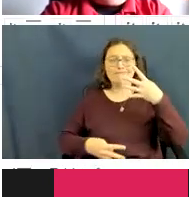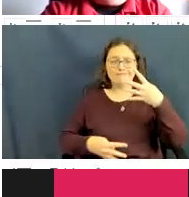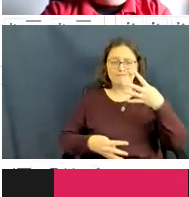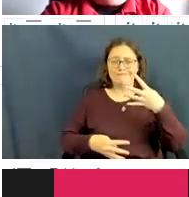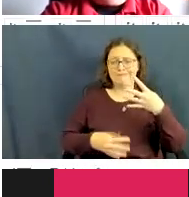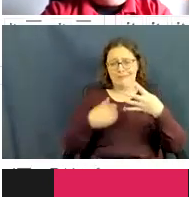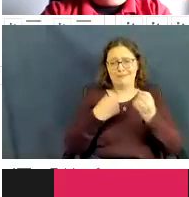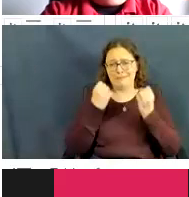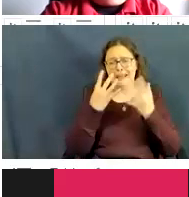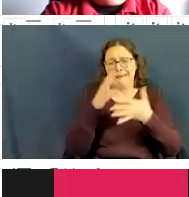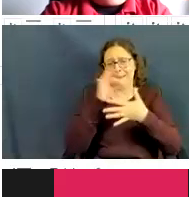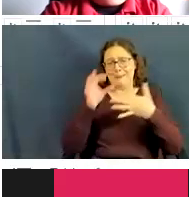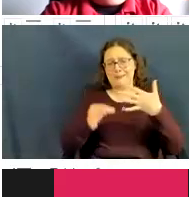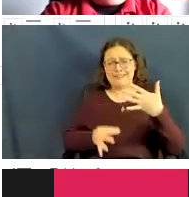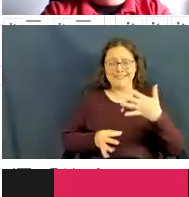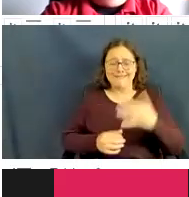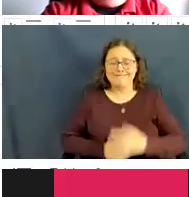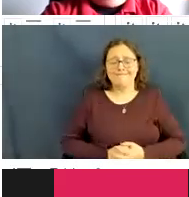link will stay the same.